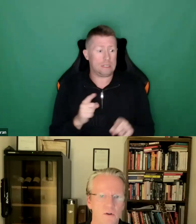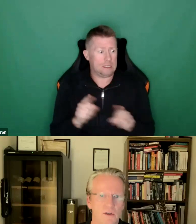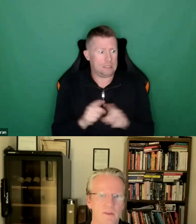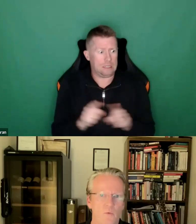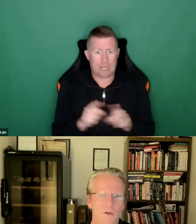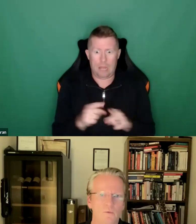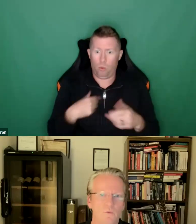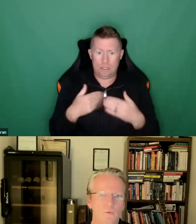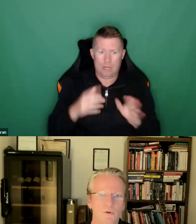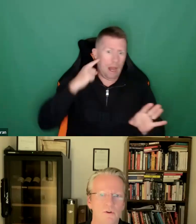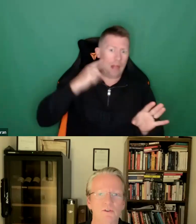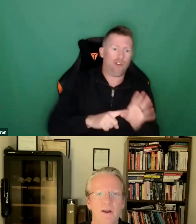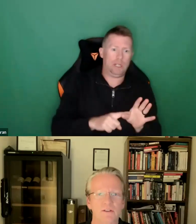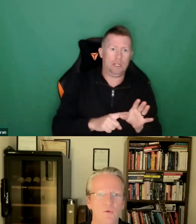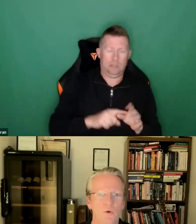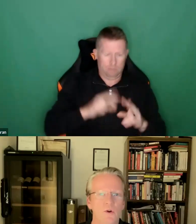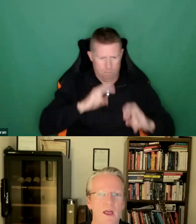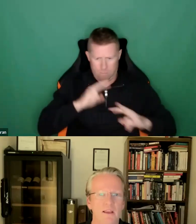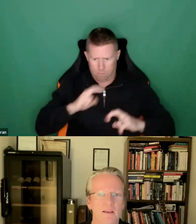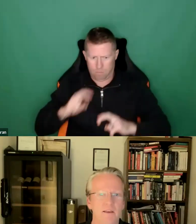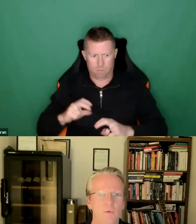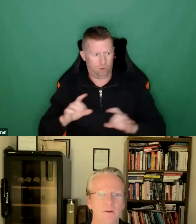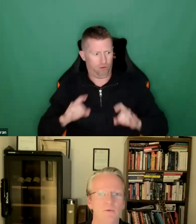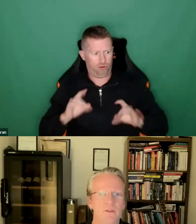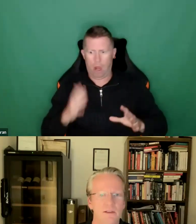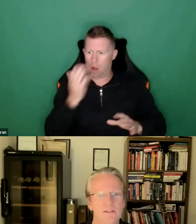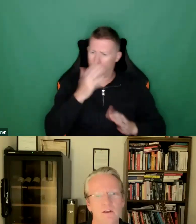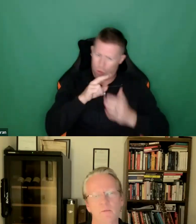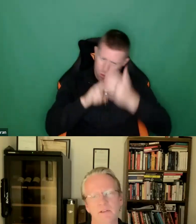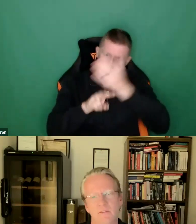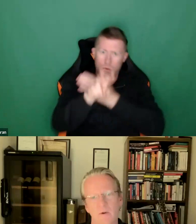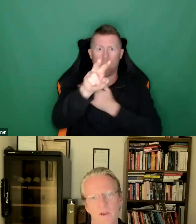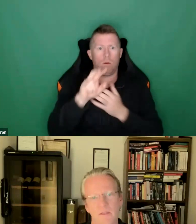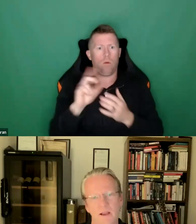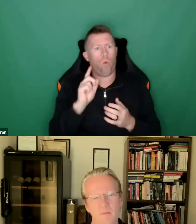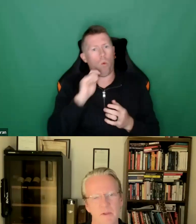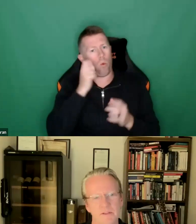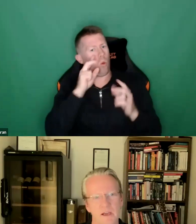is to take this conversation in your homes, dinner table, your meetings with friends, your schools and workplaces, and